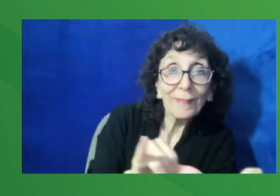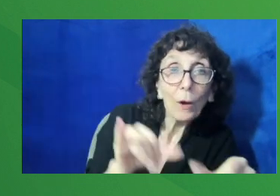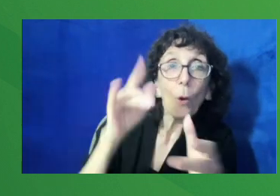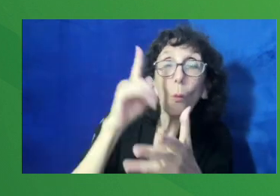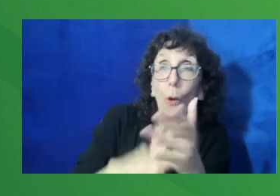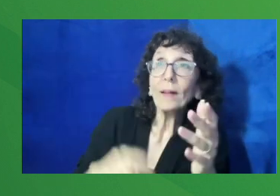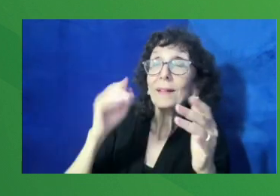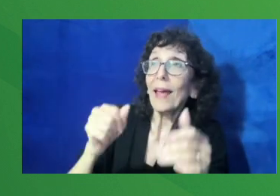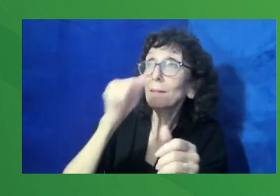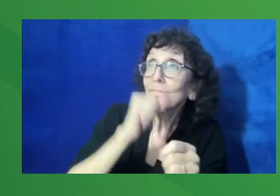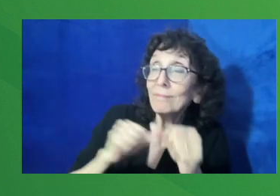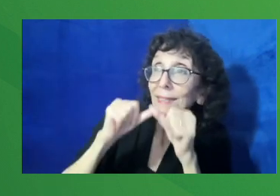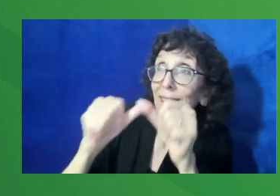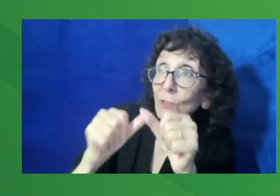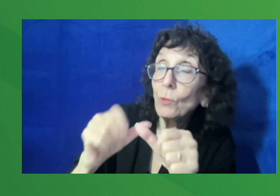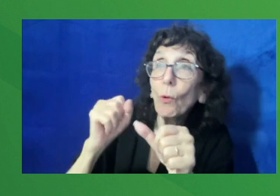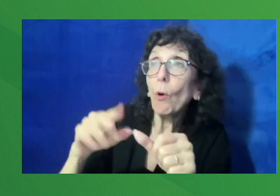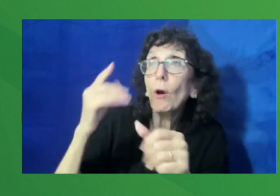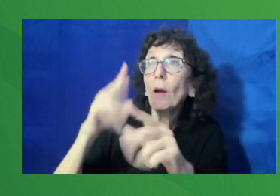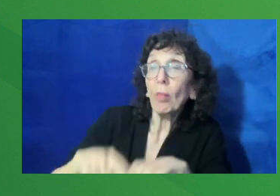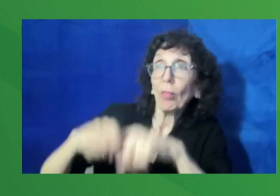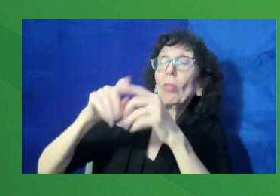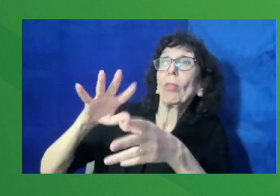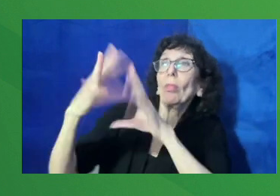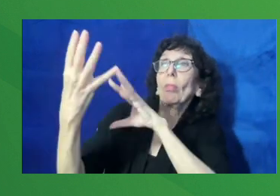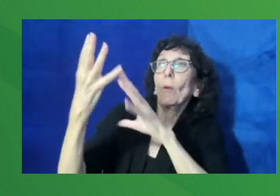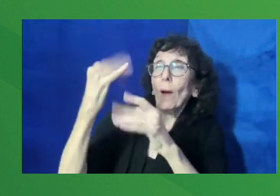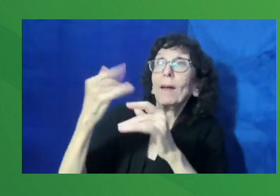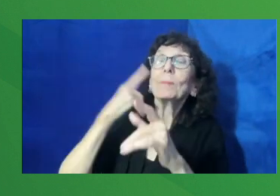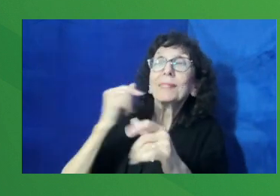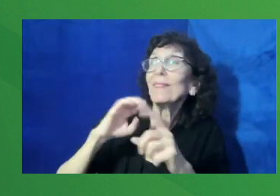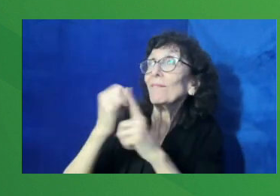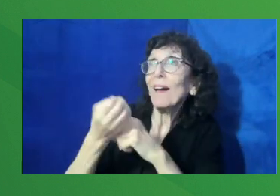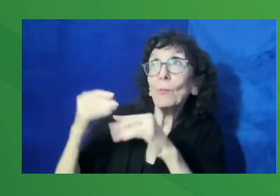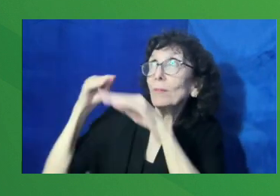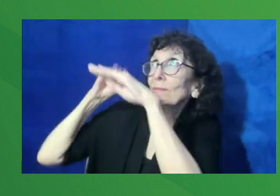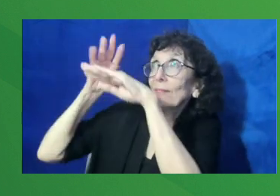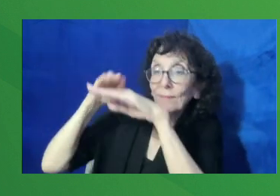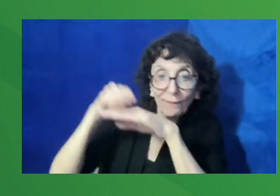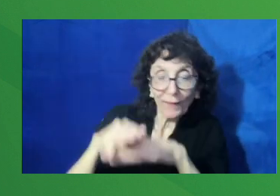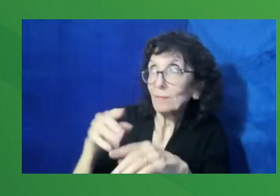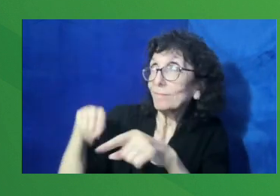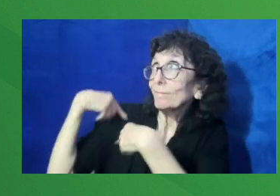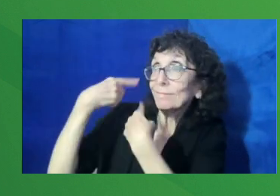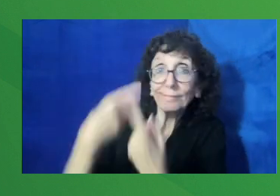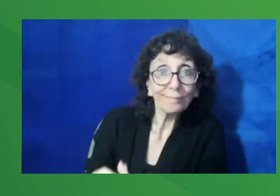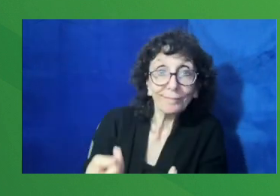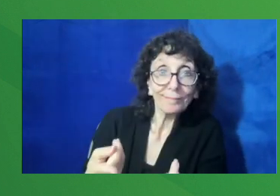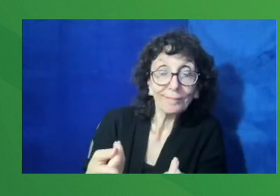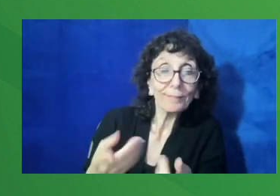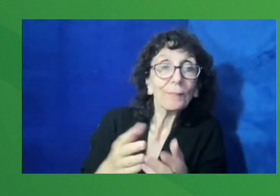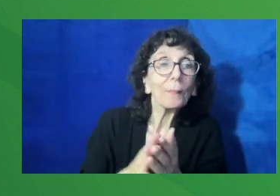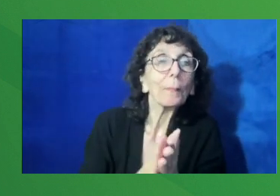Let's go to the next slide. I wanna talk very briefly about how teachers should be really